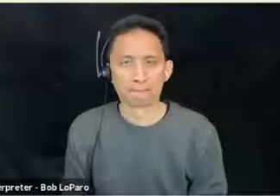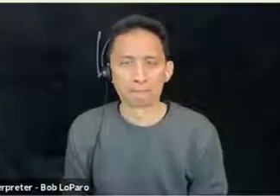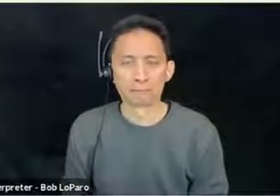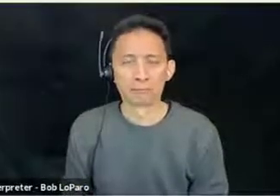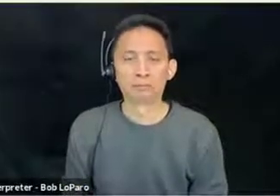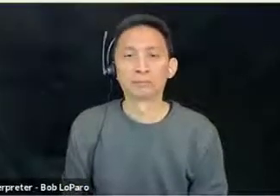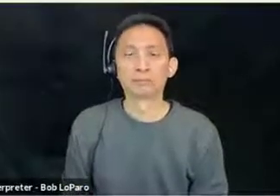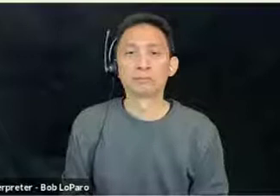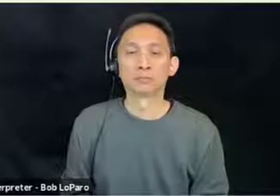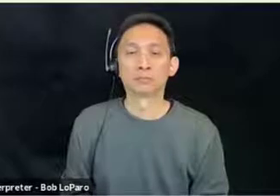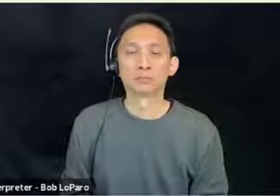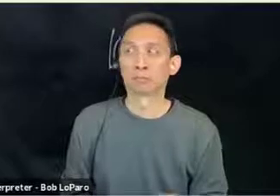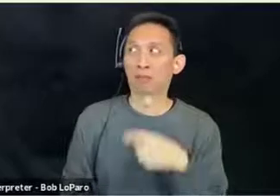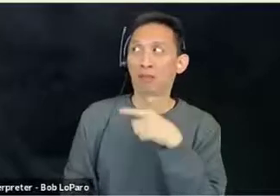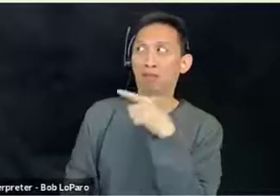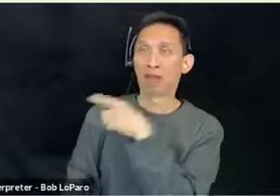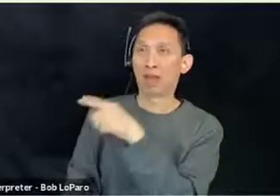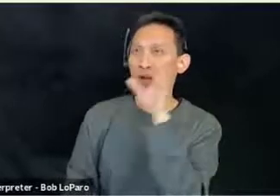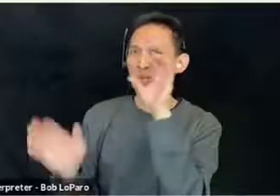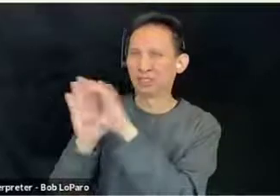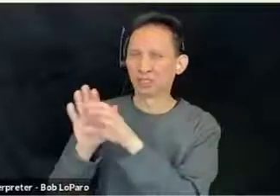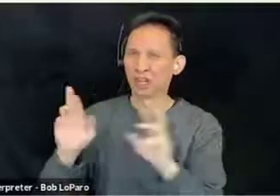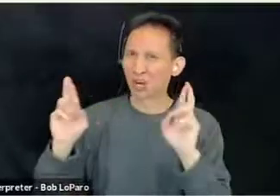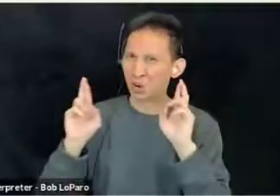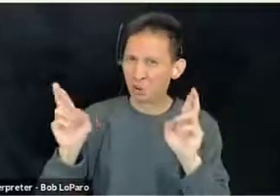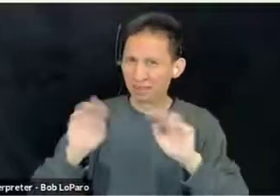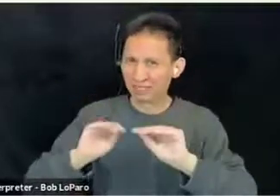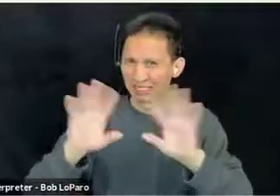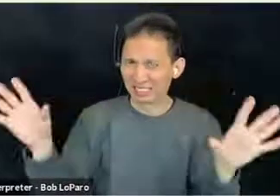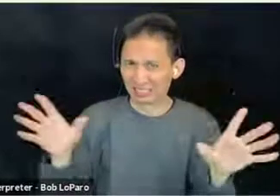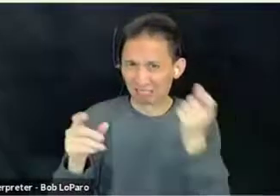with this graphic I hope that we're able to illustrate a little bit